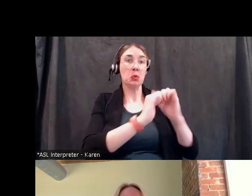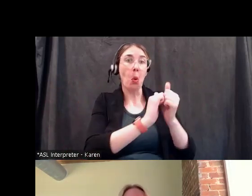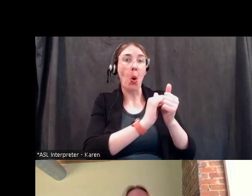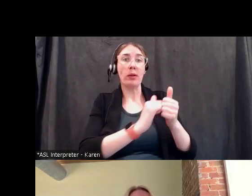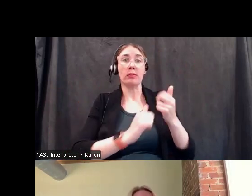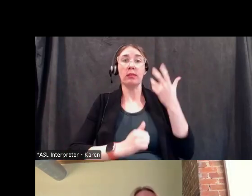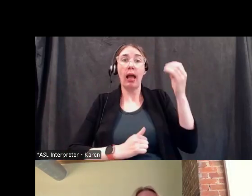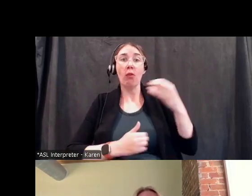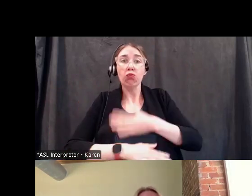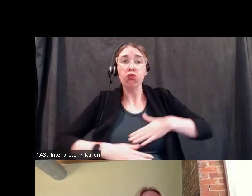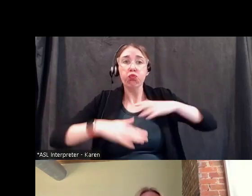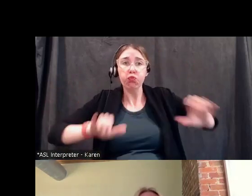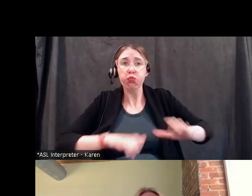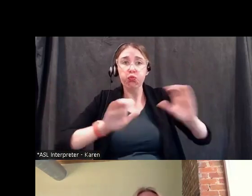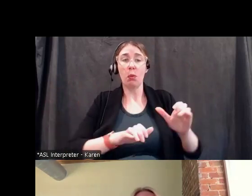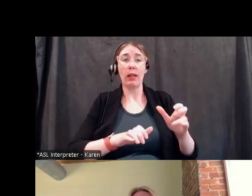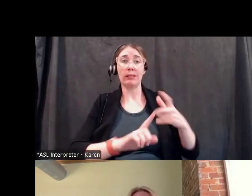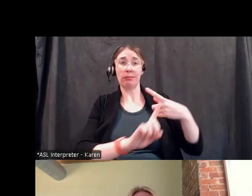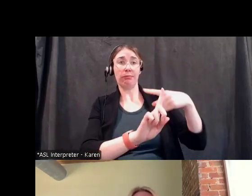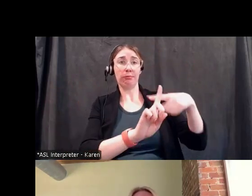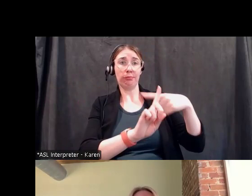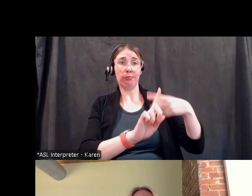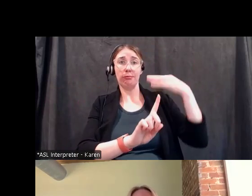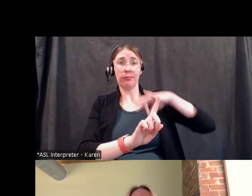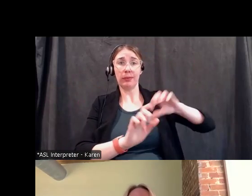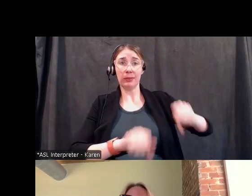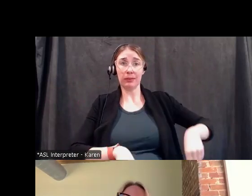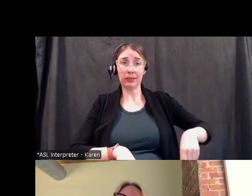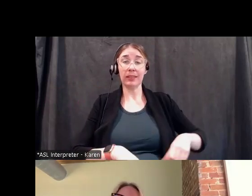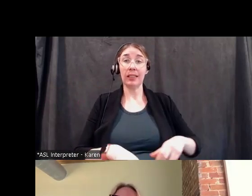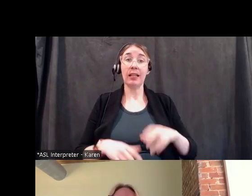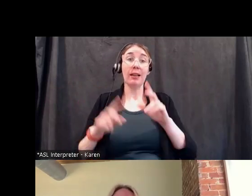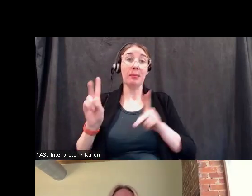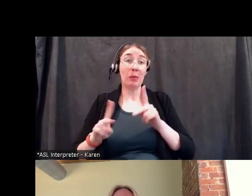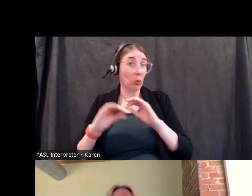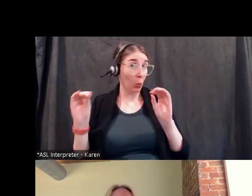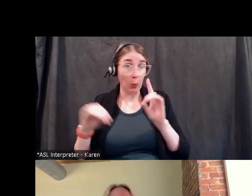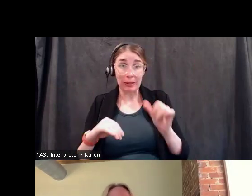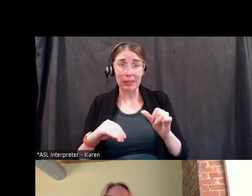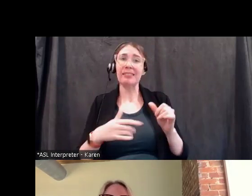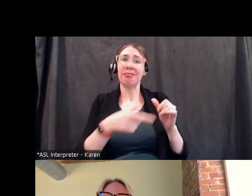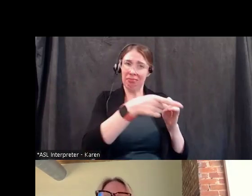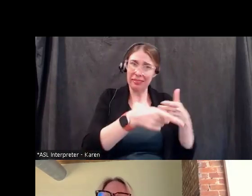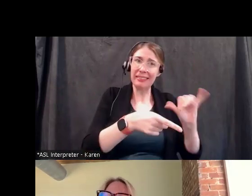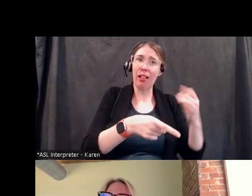for people with disabilities, and I would also say for people without disabilities too. So there's a link to that survey. Again, it's really old.